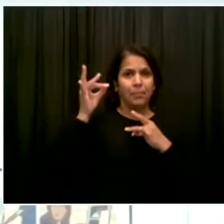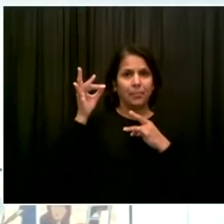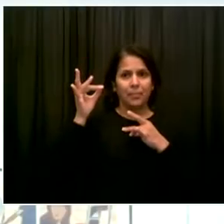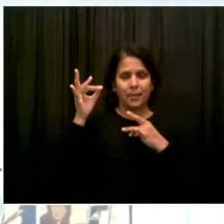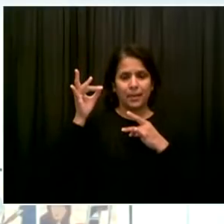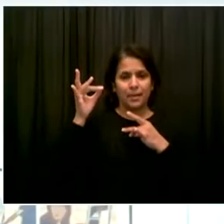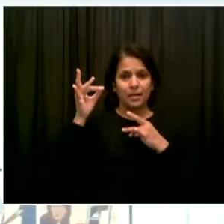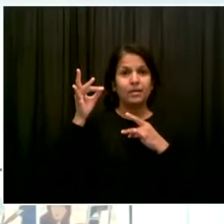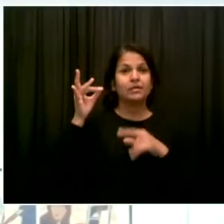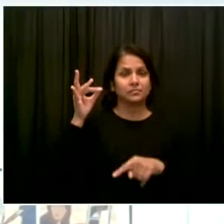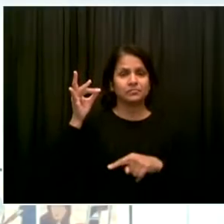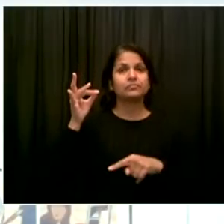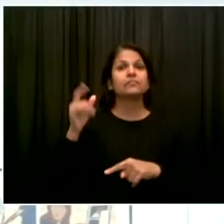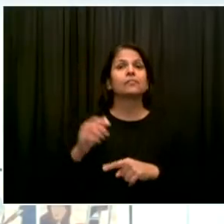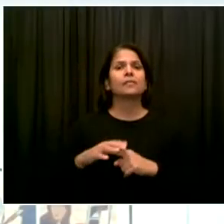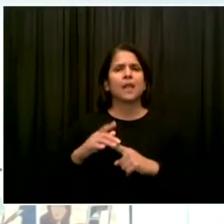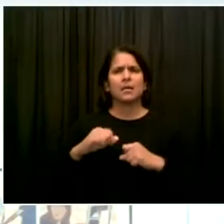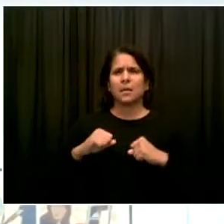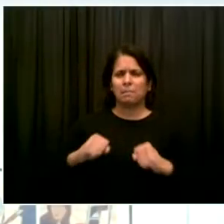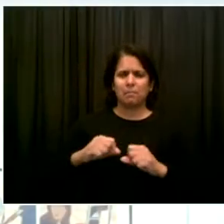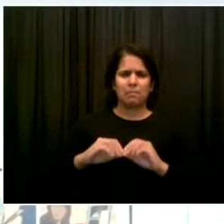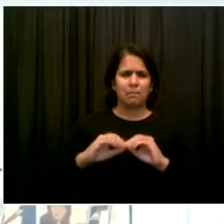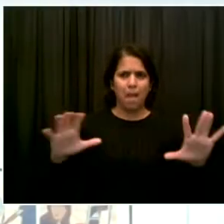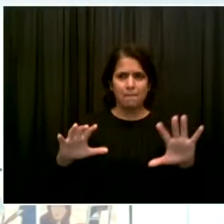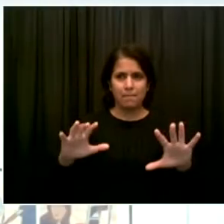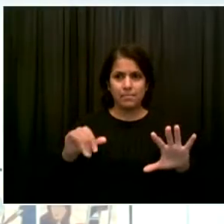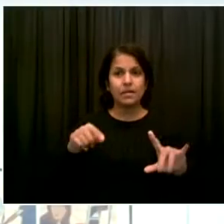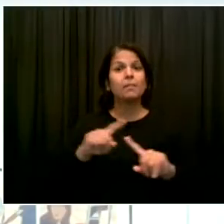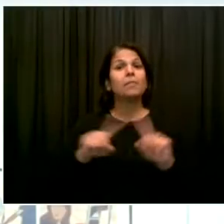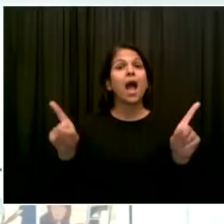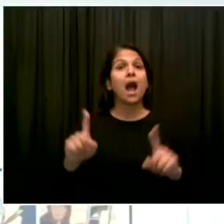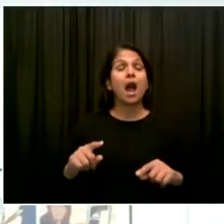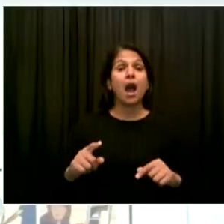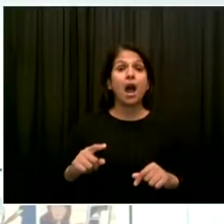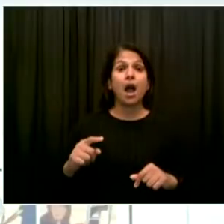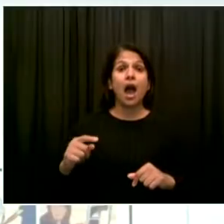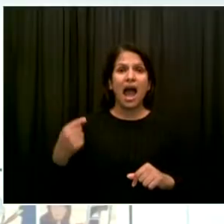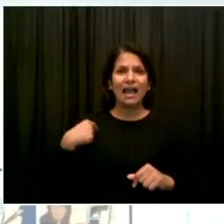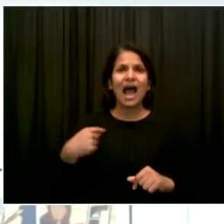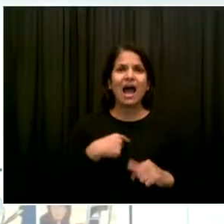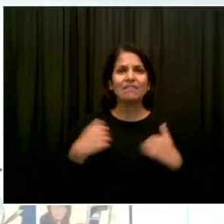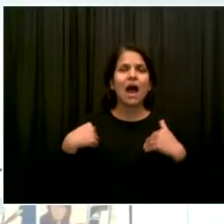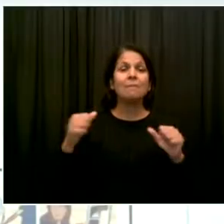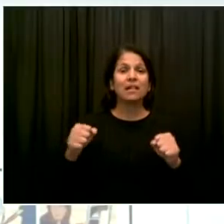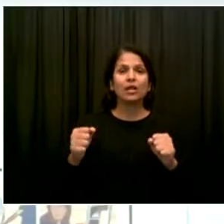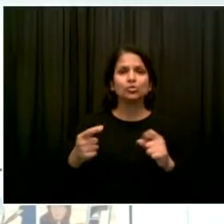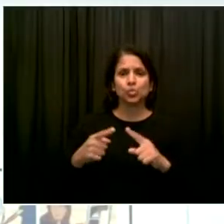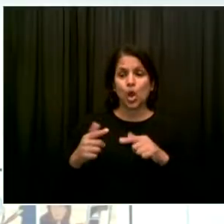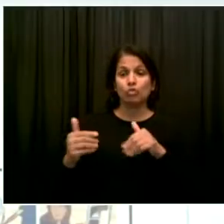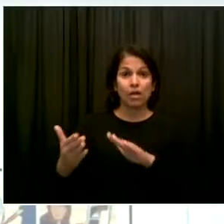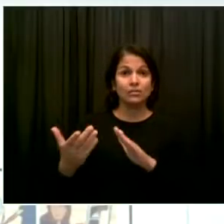FORMIDABLE VIRUS WE'VE SEEN THAT DOESN'T MEAN WERE PWEORLESS